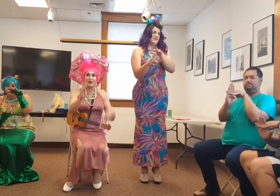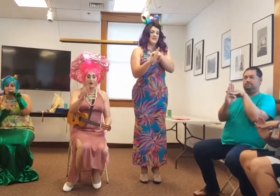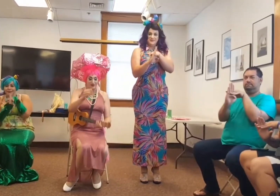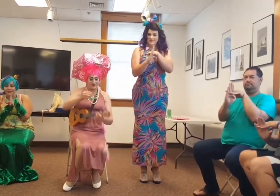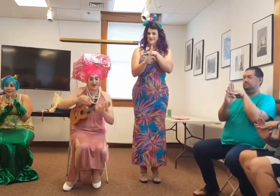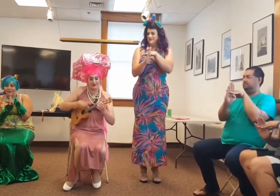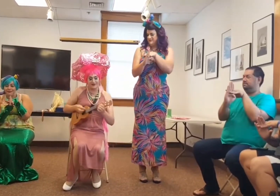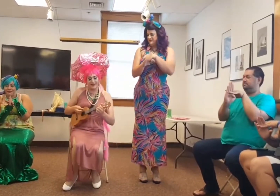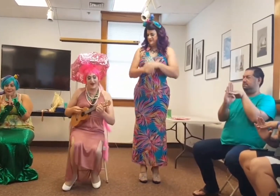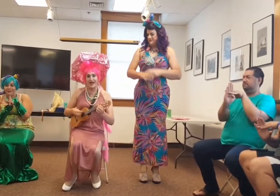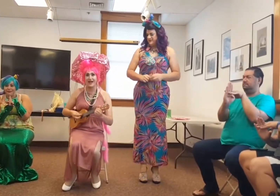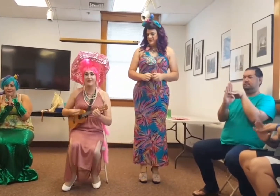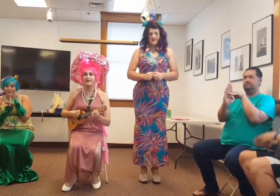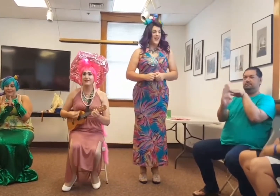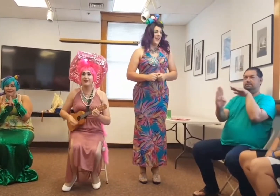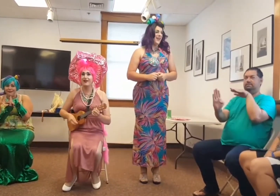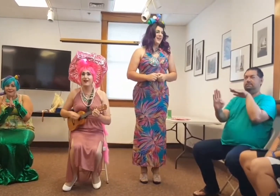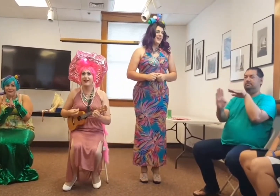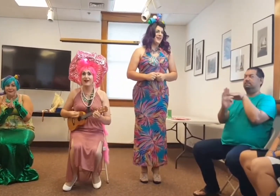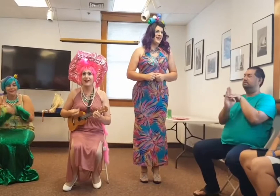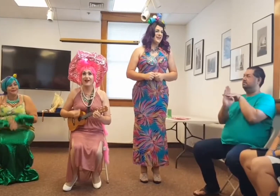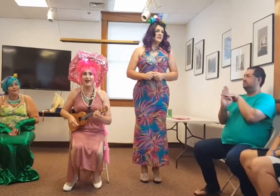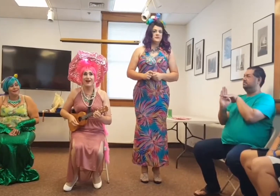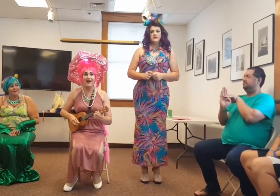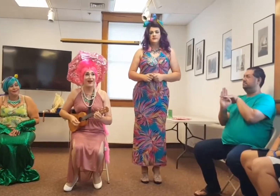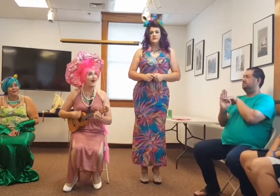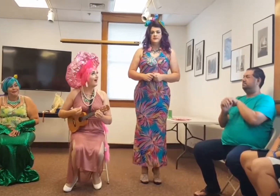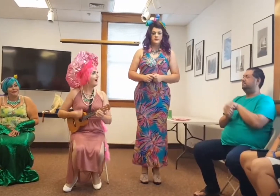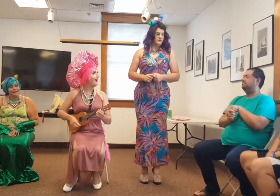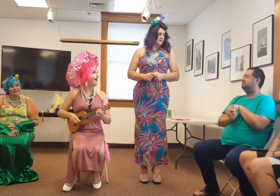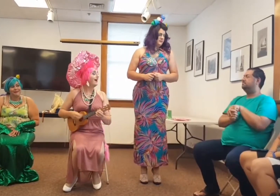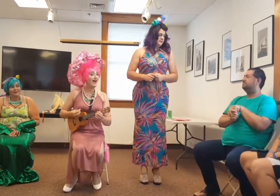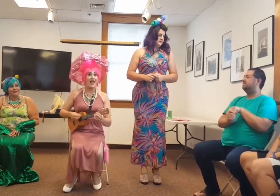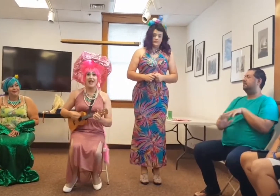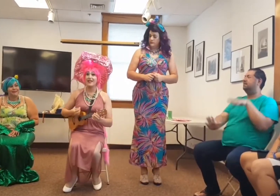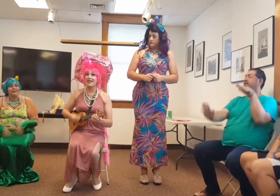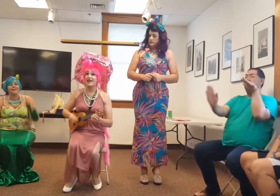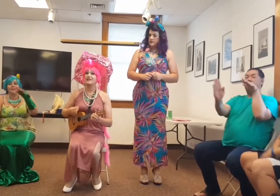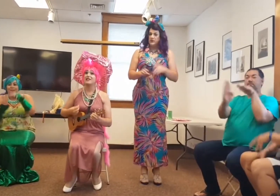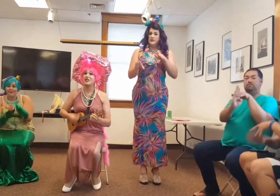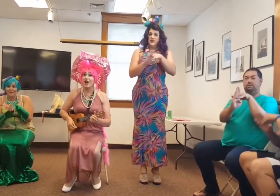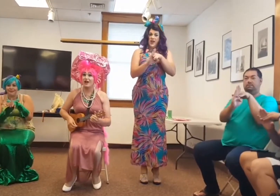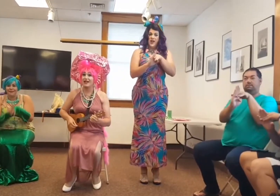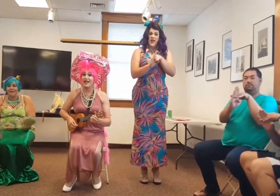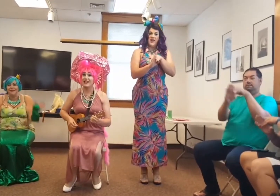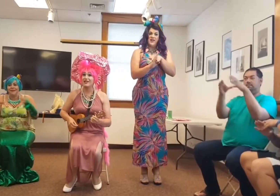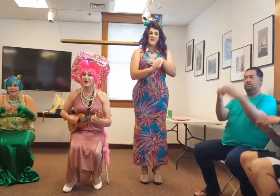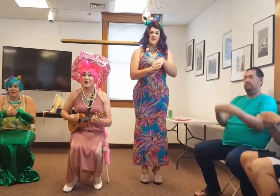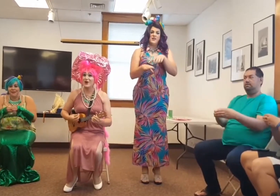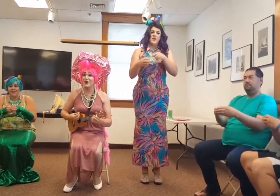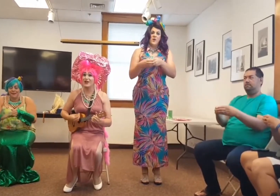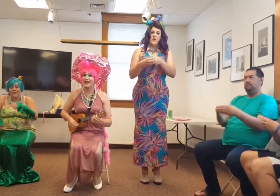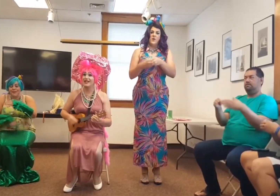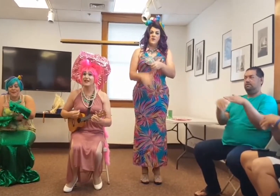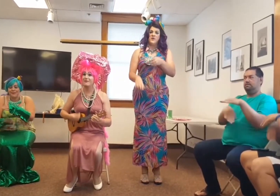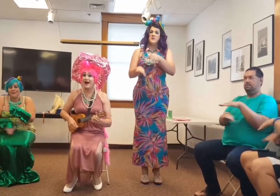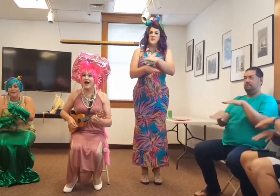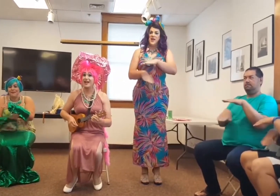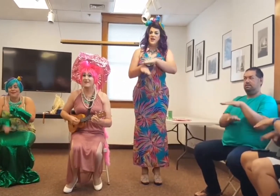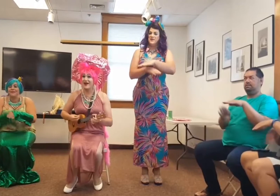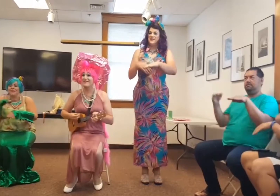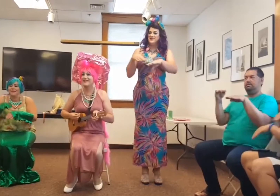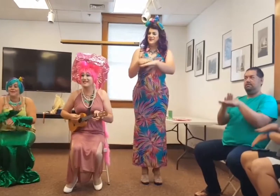in the bottom of the sea. Ready? There's a shark in the hole in the bottom of the sea.